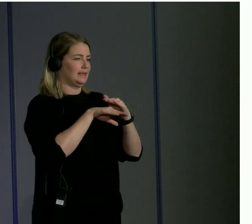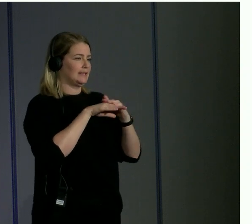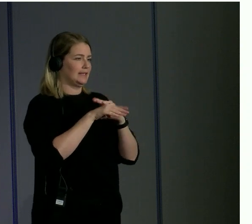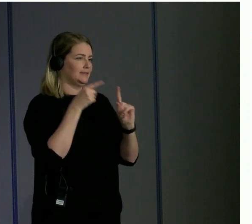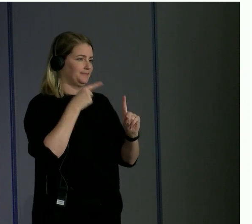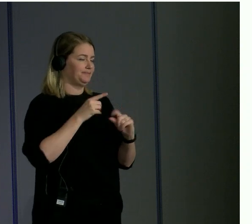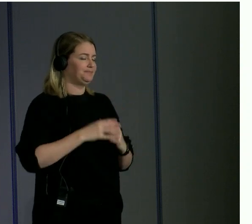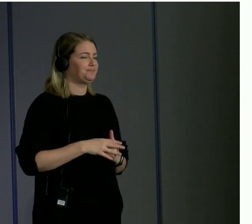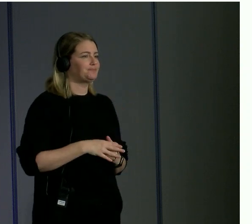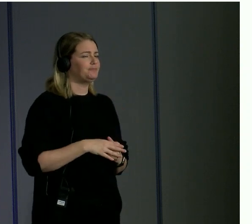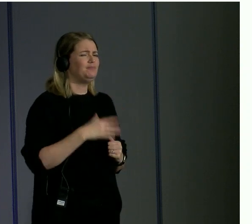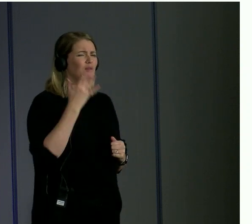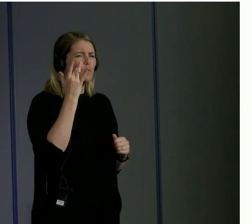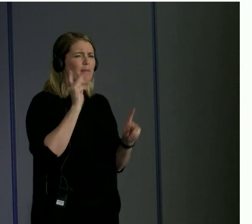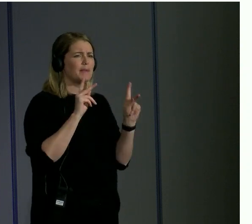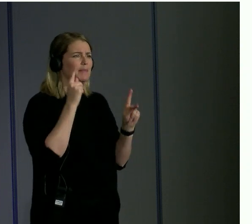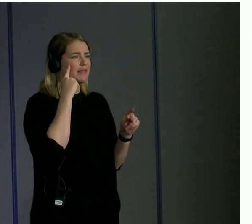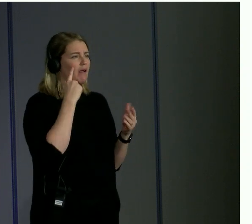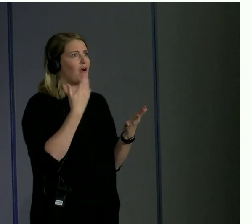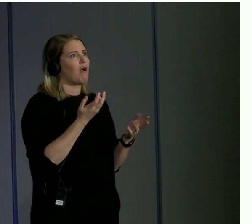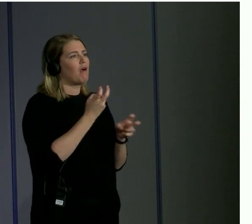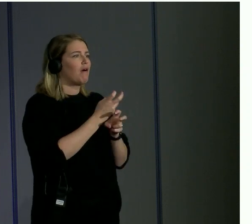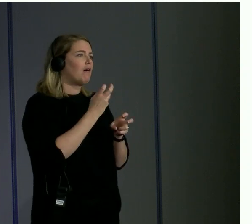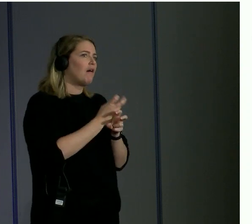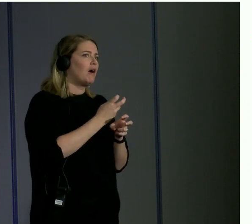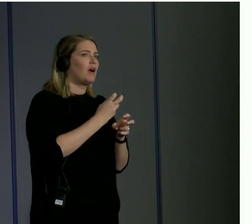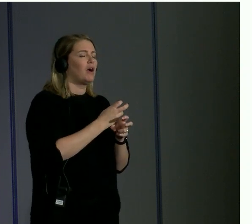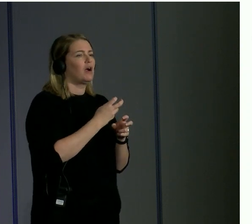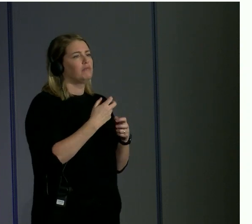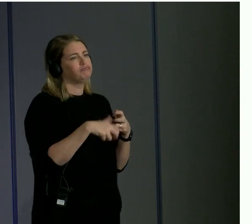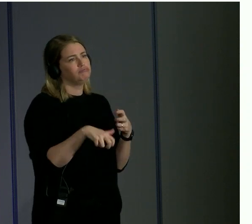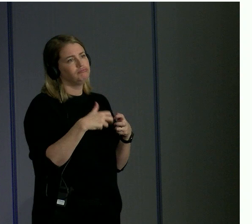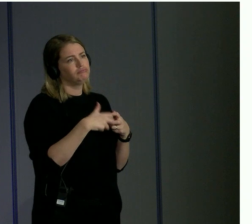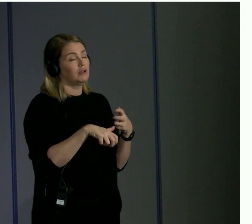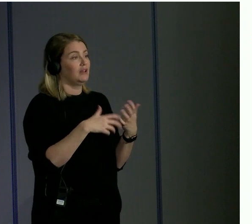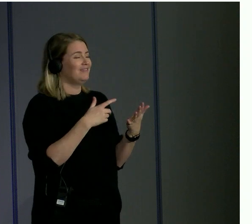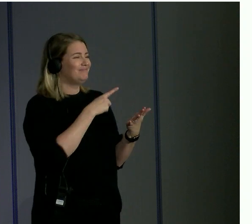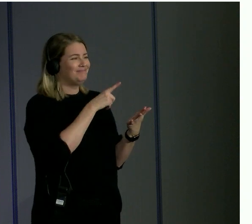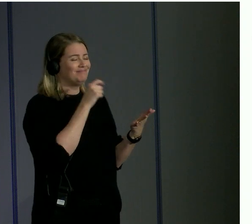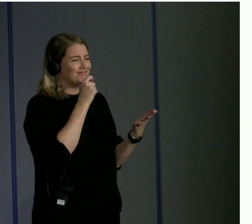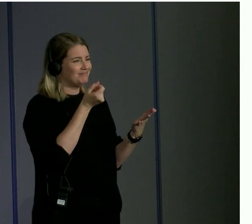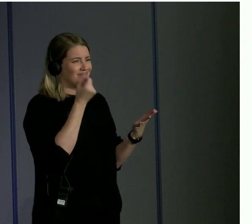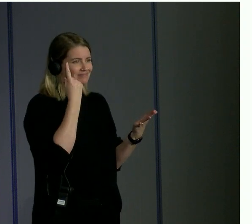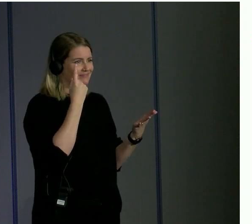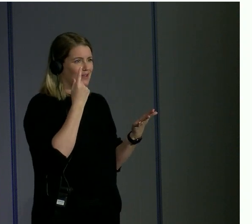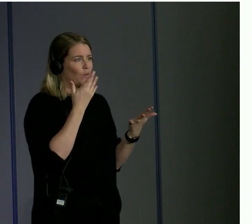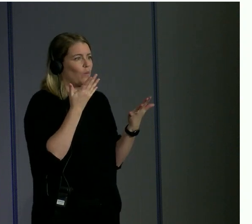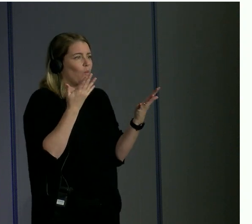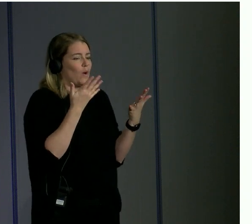So why do people think it's so hard? First thing is, they don't understand what the expected